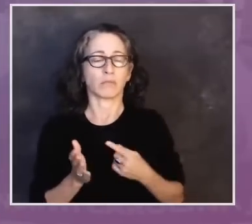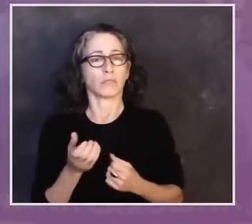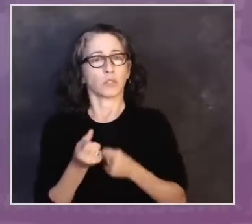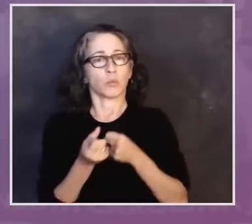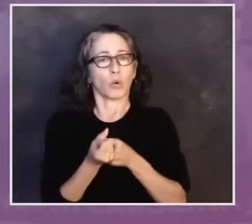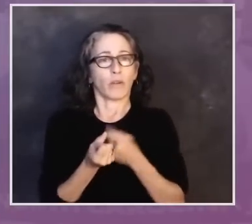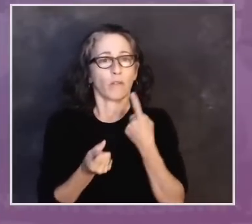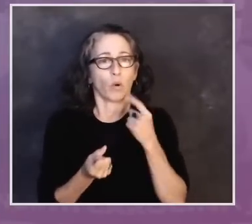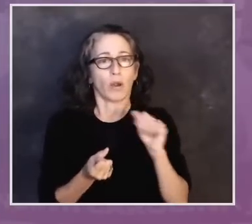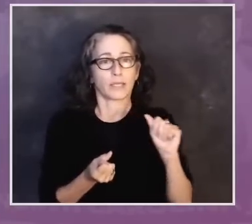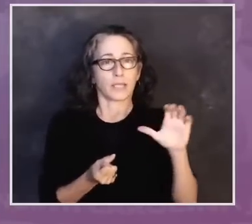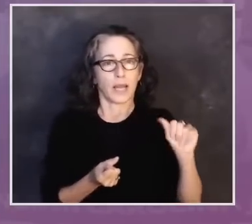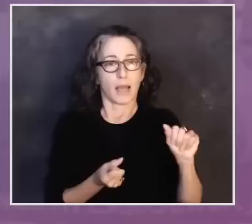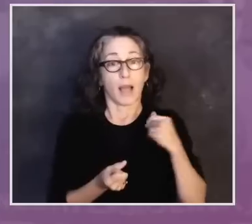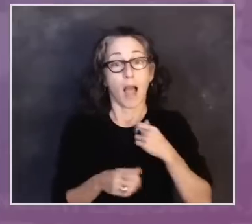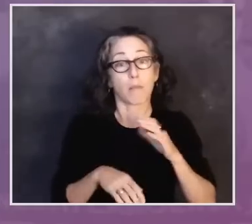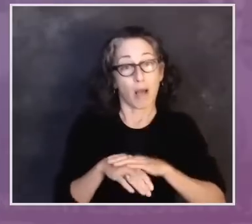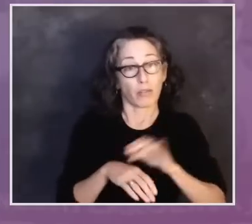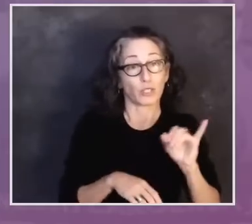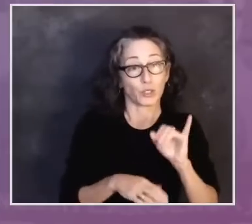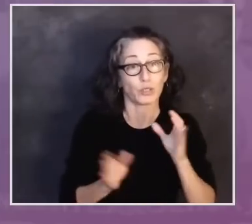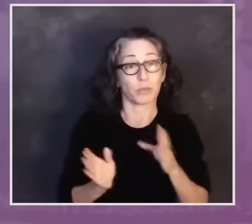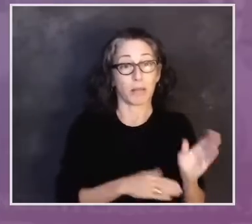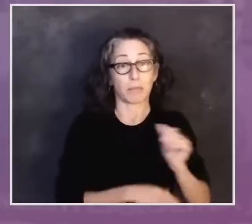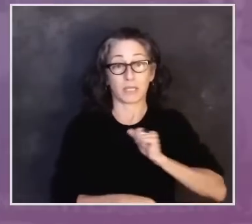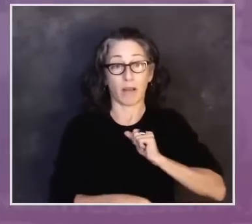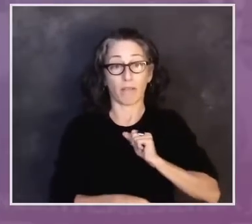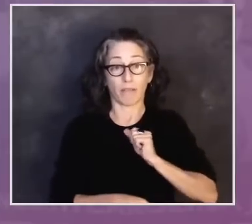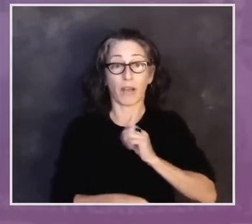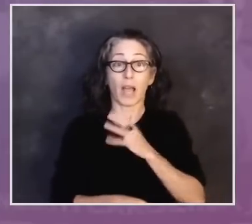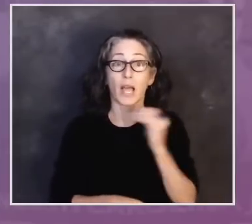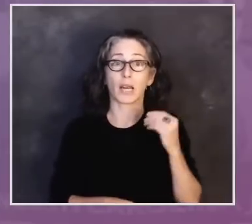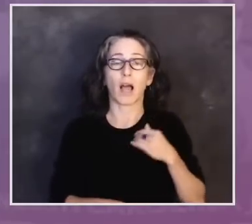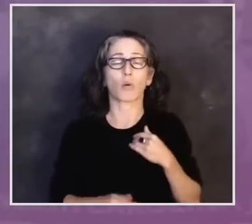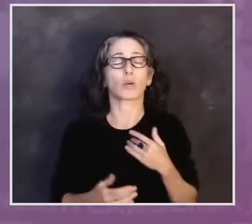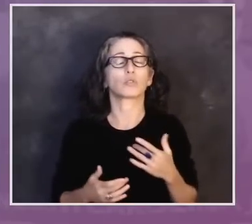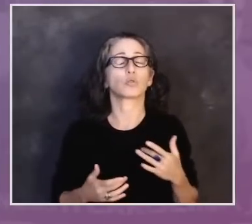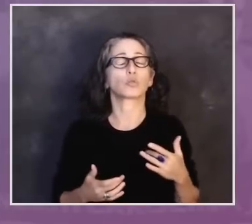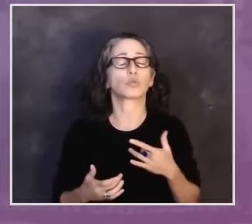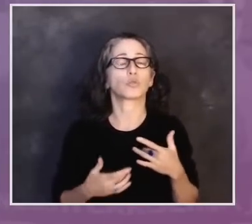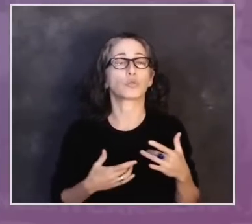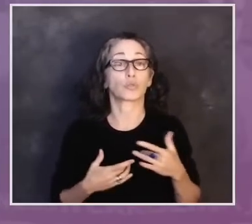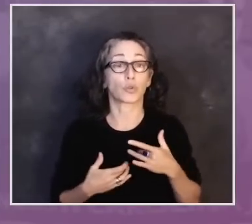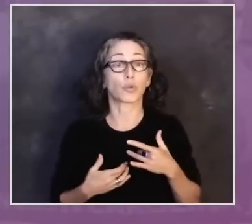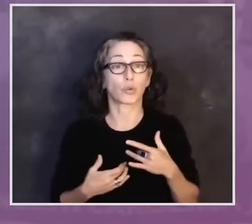YOU KNOW, I AM A BEN FISHERY OF THE AFFORDABLE CARE ACT.